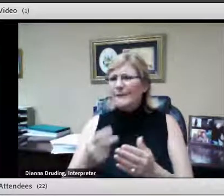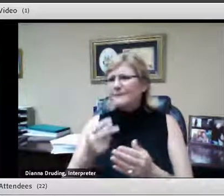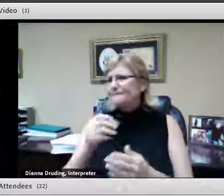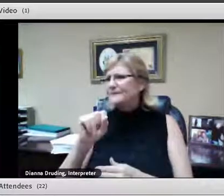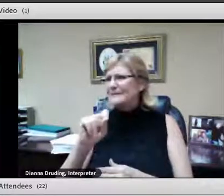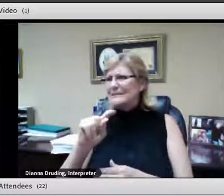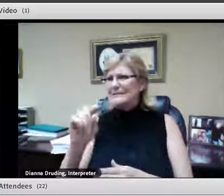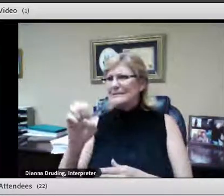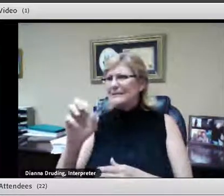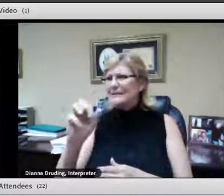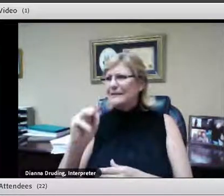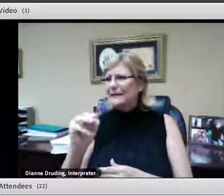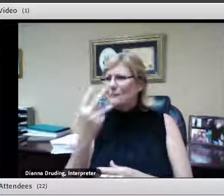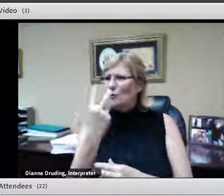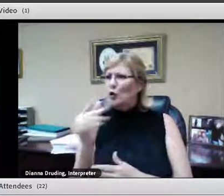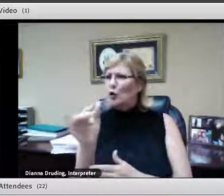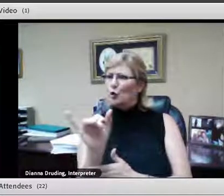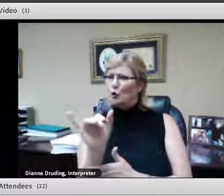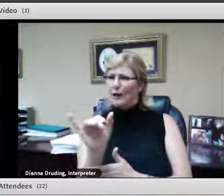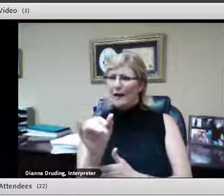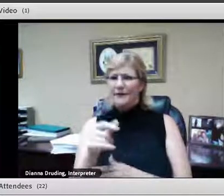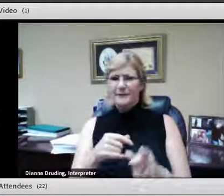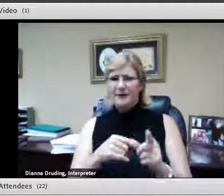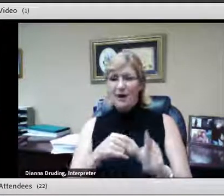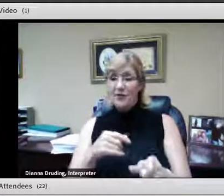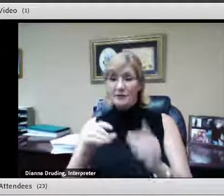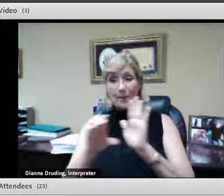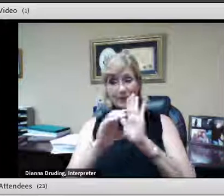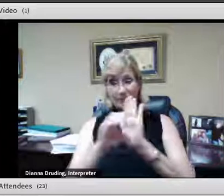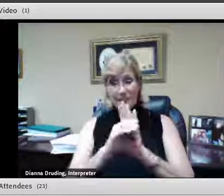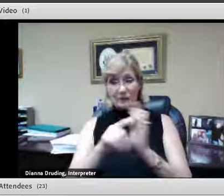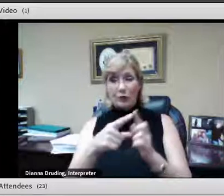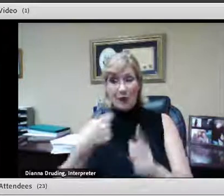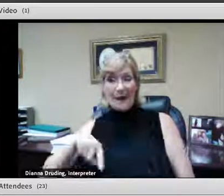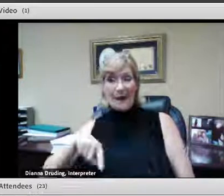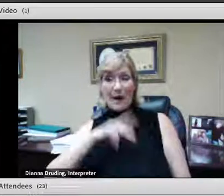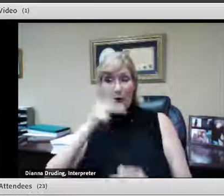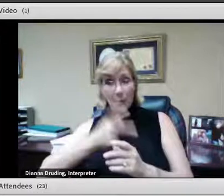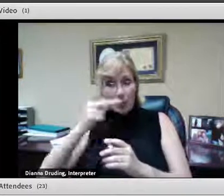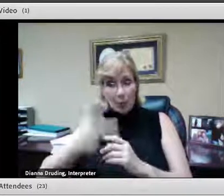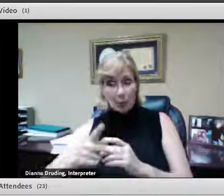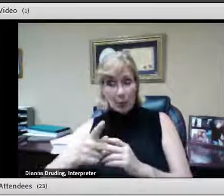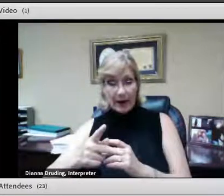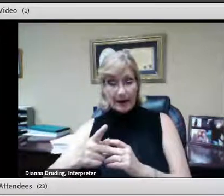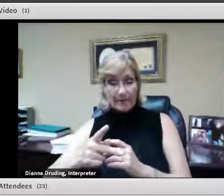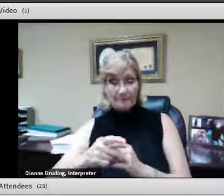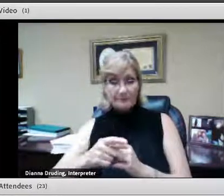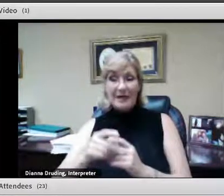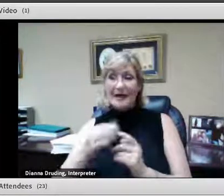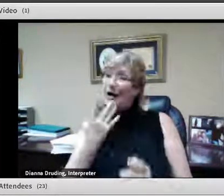These are some pictures from our program. It's very colorful.